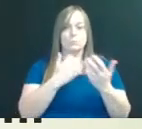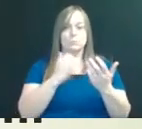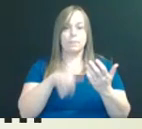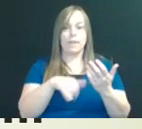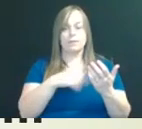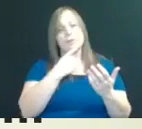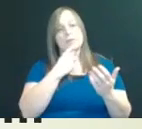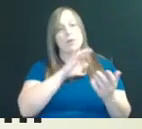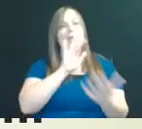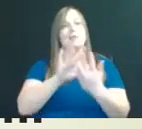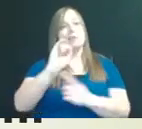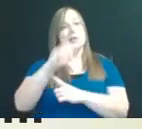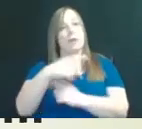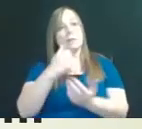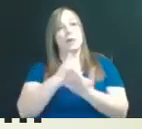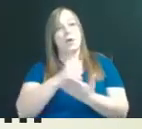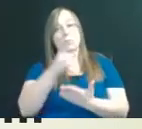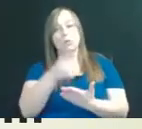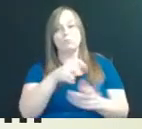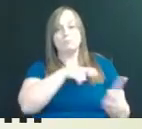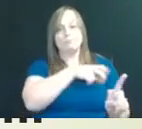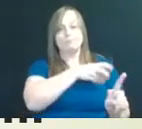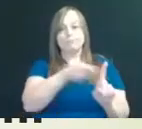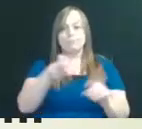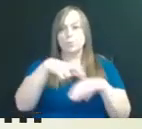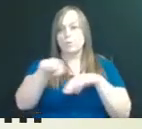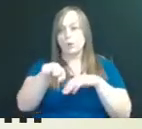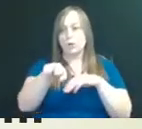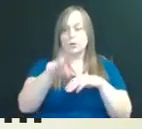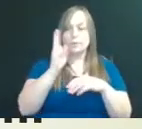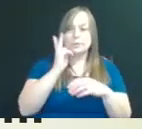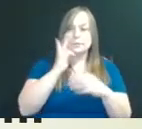all right contact CAP. See if CAP can help you work out this problem.